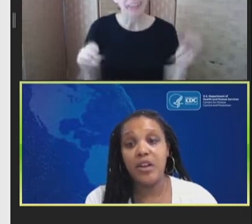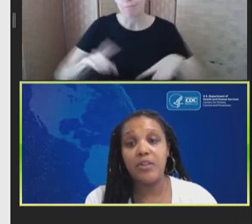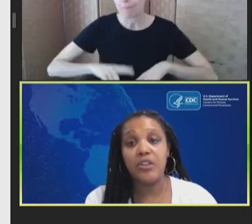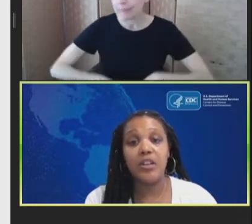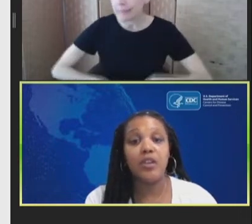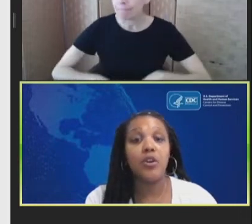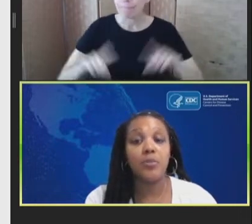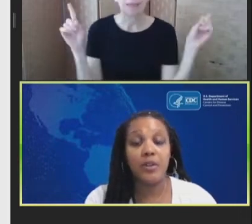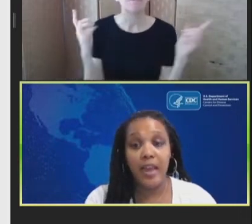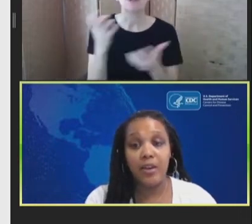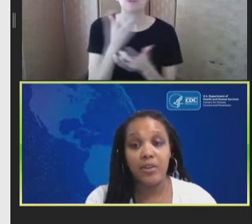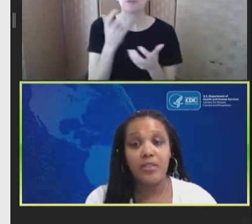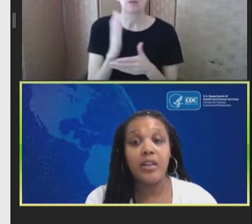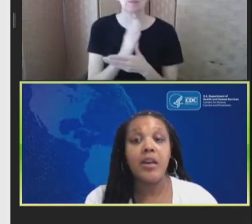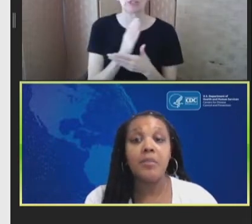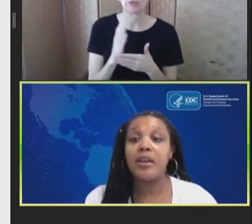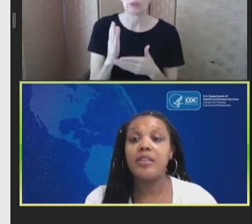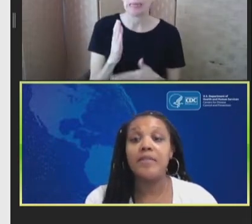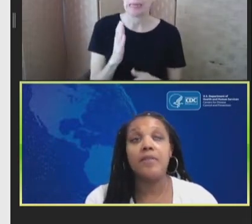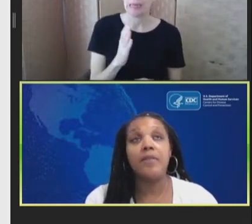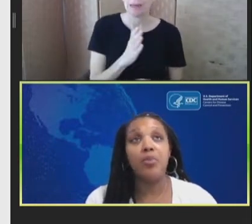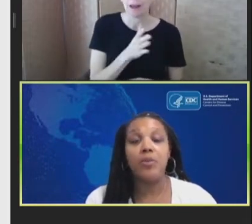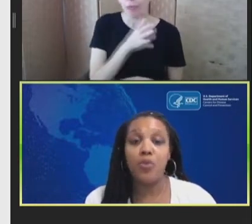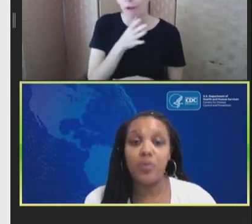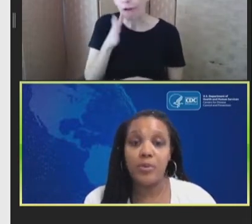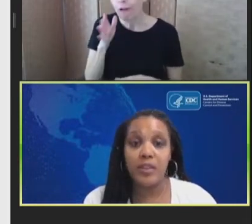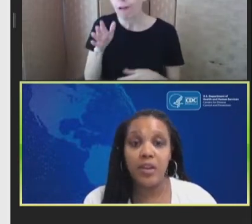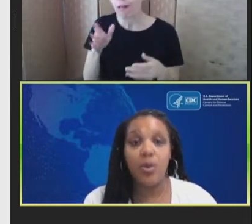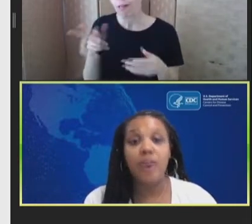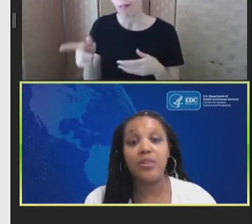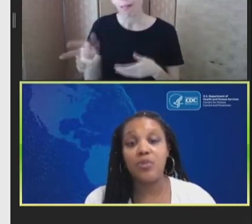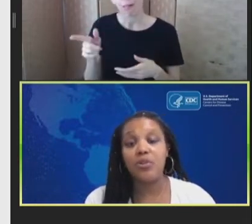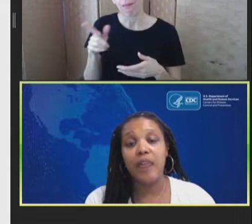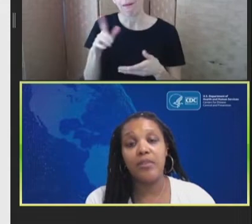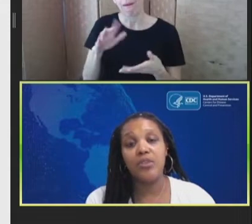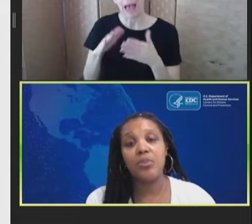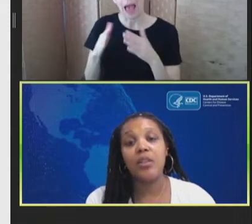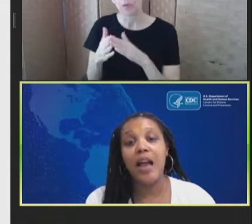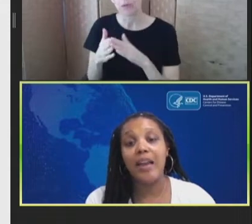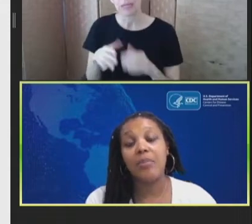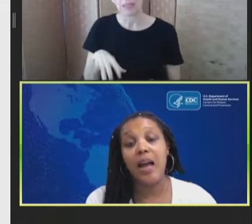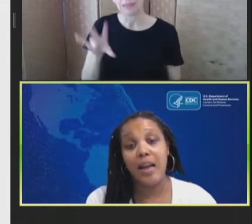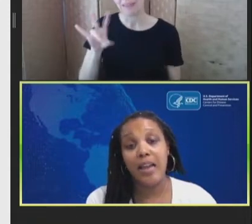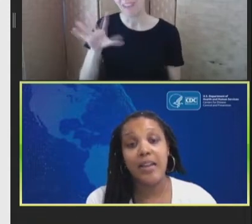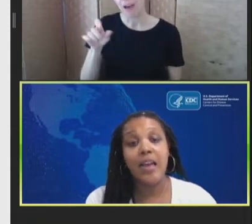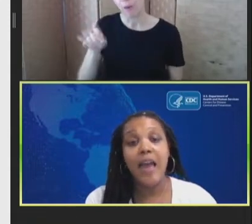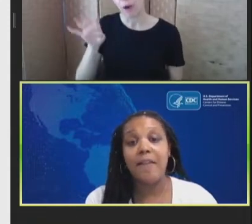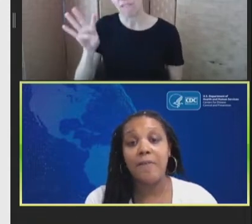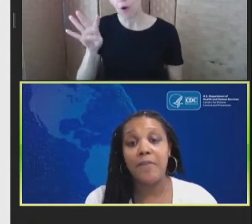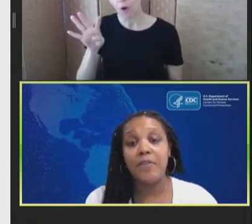coverage in urban counties being 75.4 percent while in rural counties we were lagging behind at